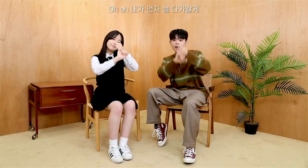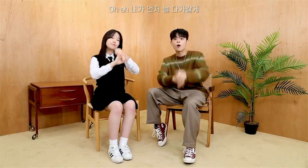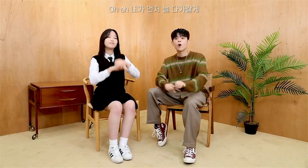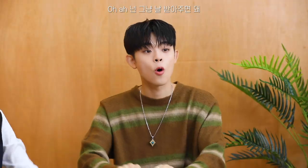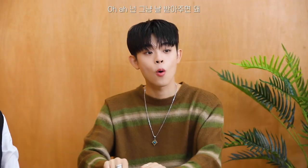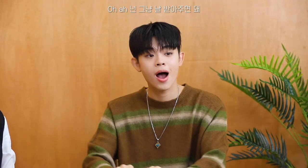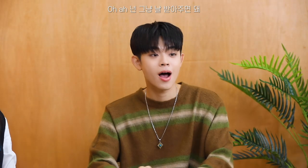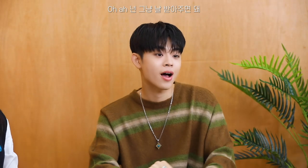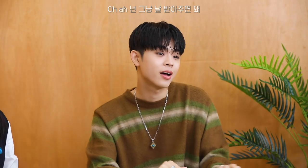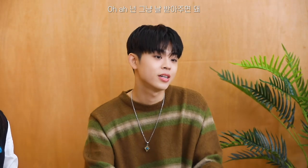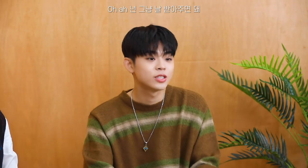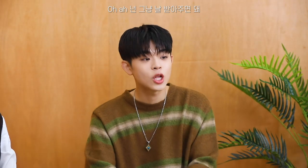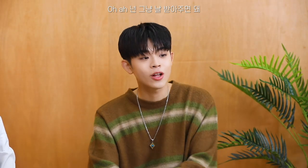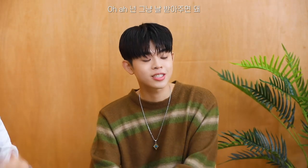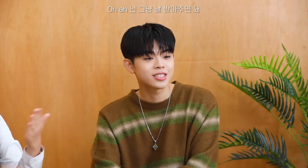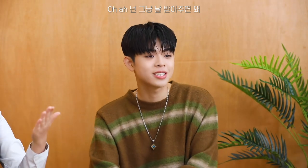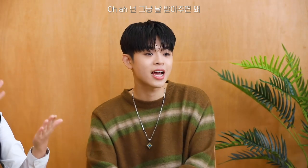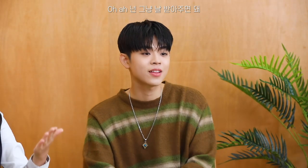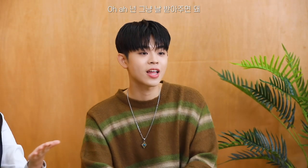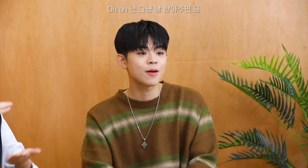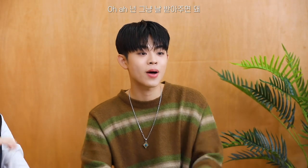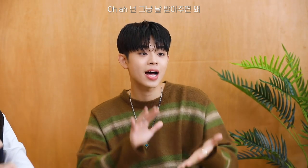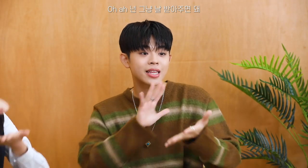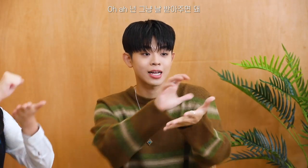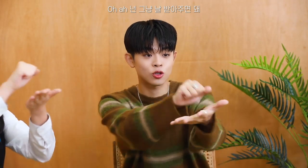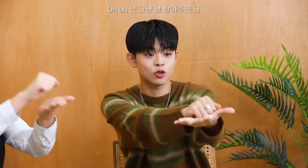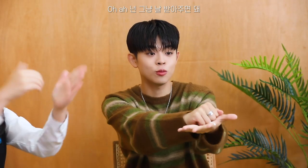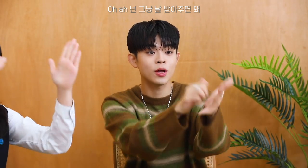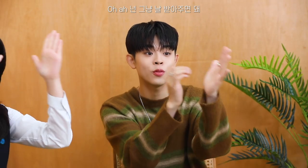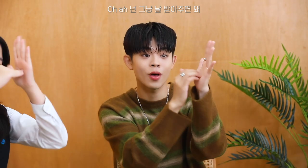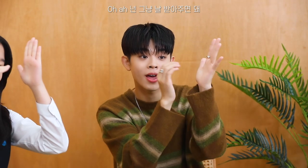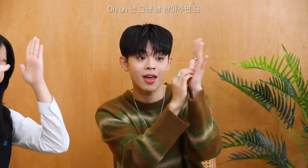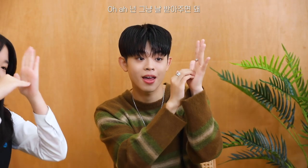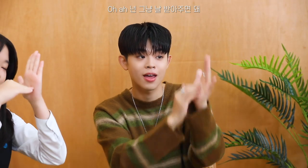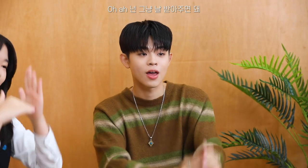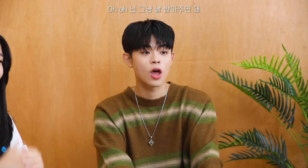Oh ah you just accept me